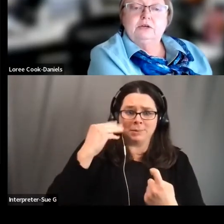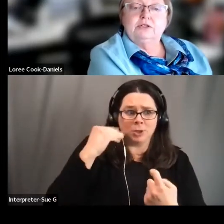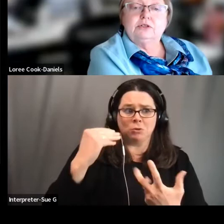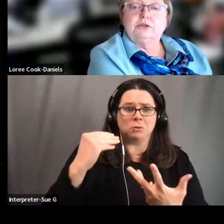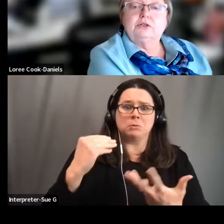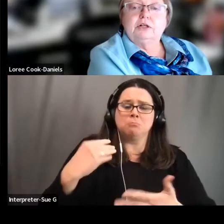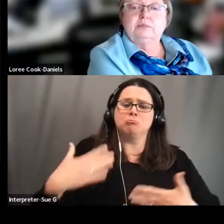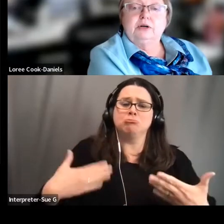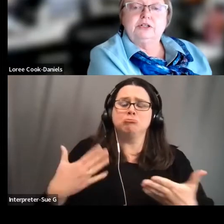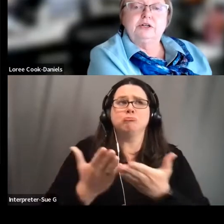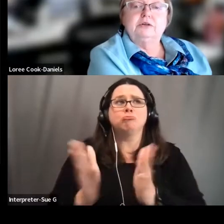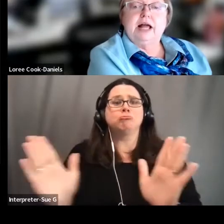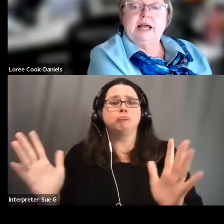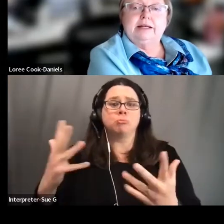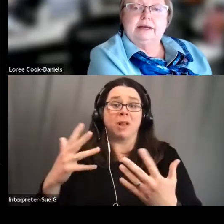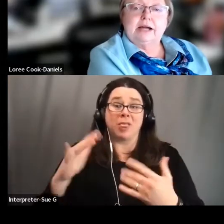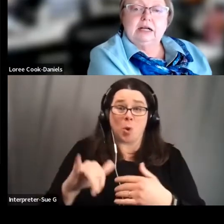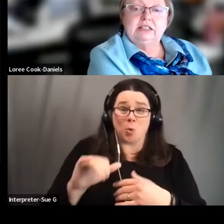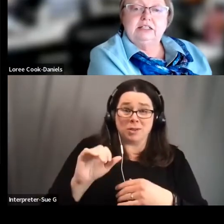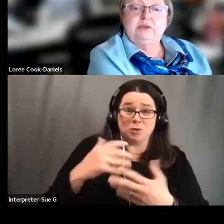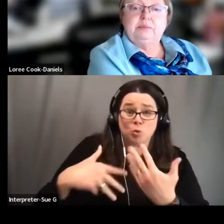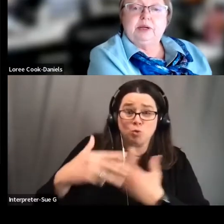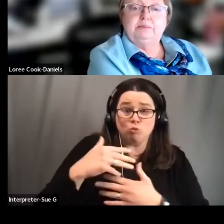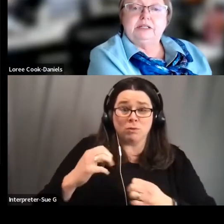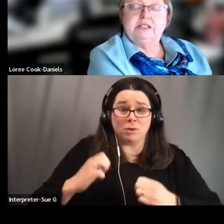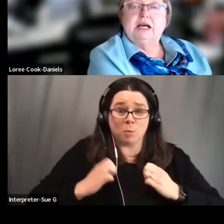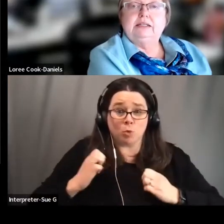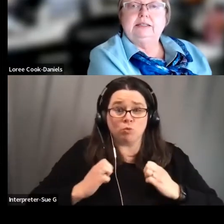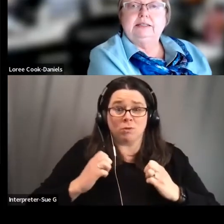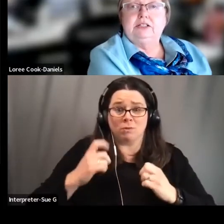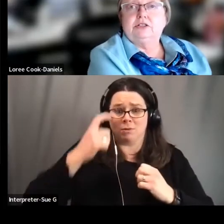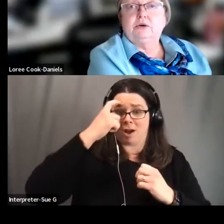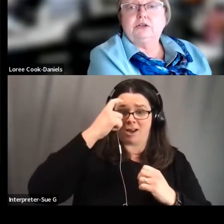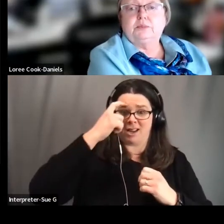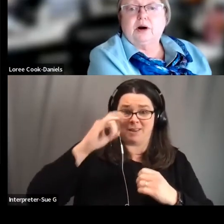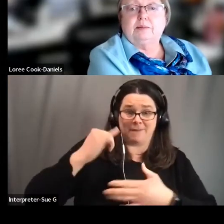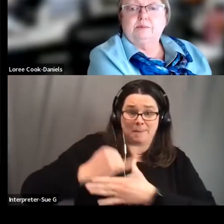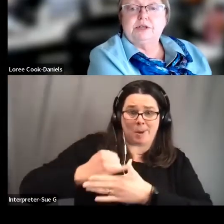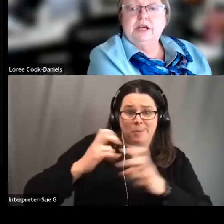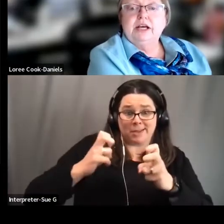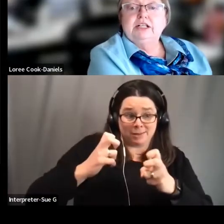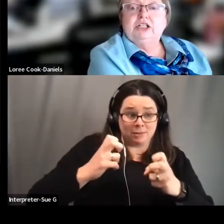Those social, emotional and cognitive impairments lead to social problems.